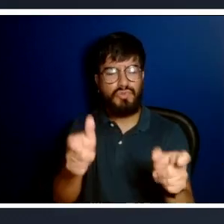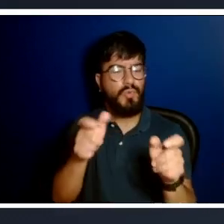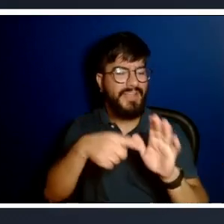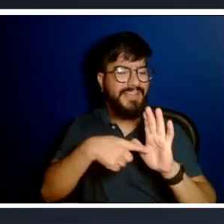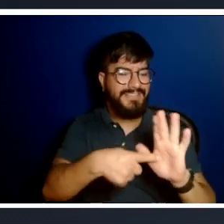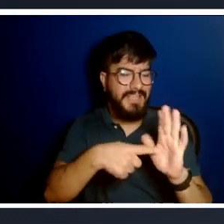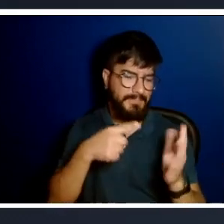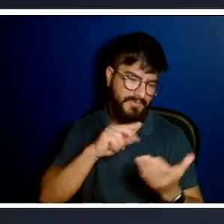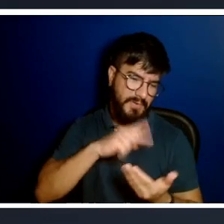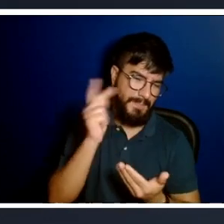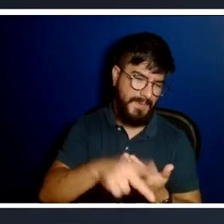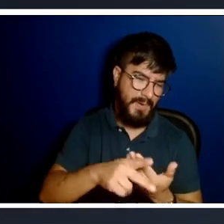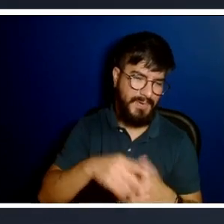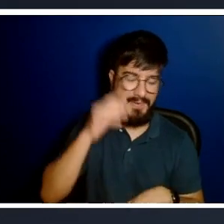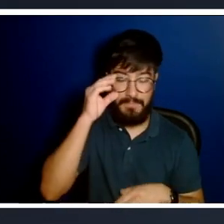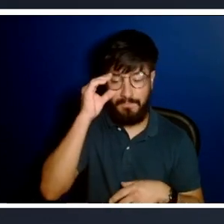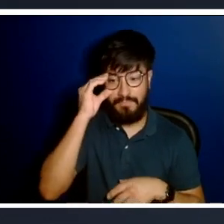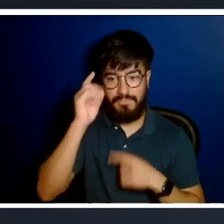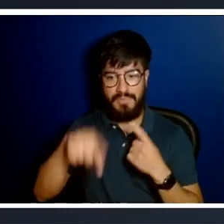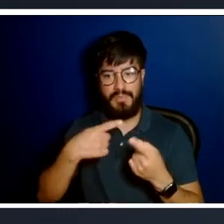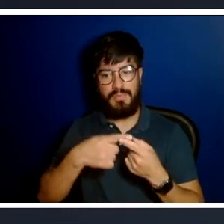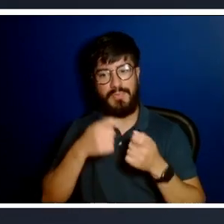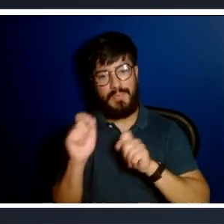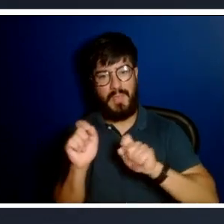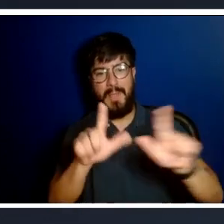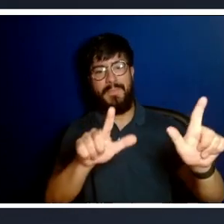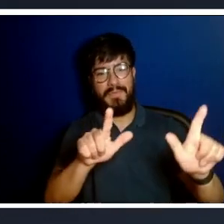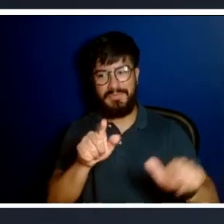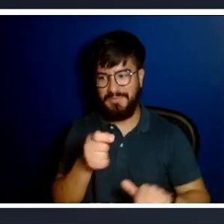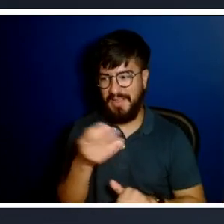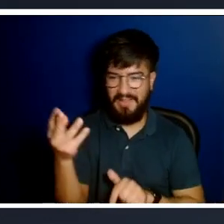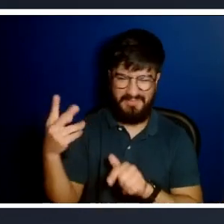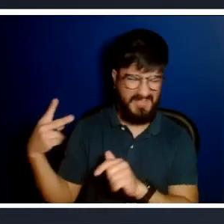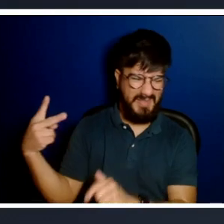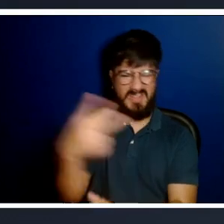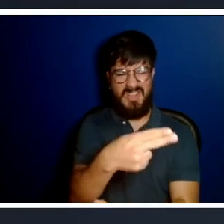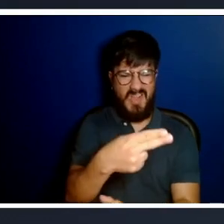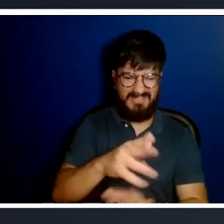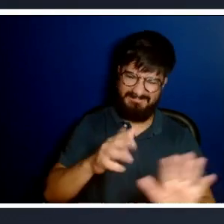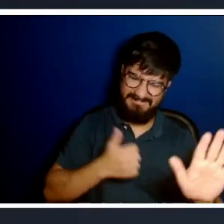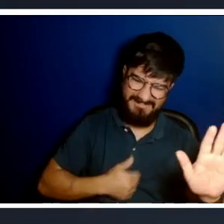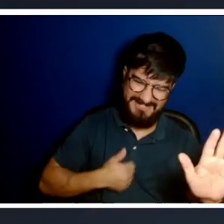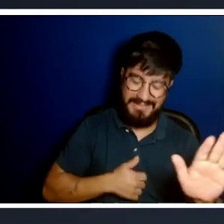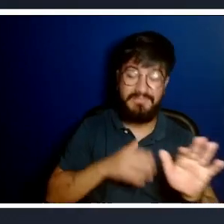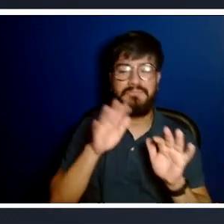it would have cut a bunch of stuff out, but it probably showed you an answer to someone